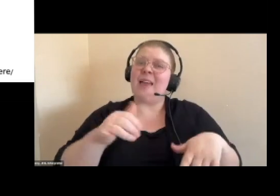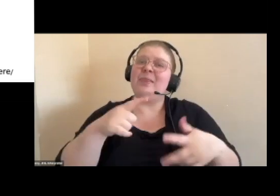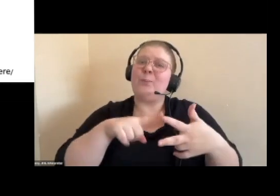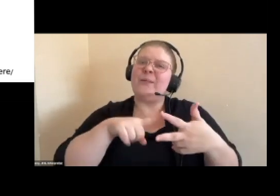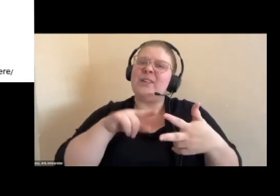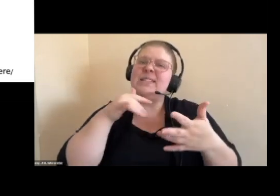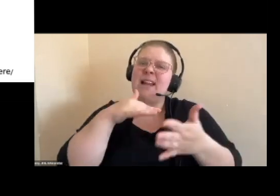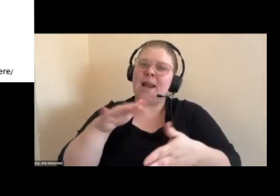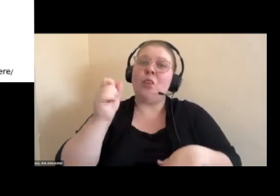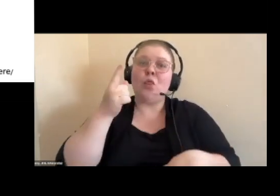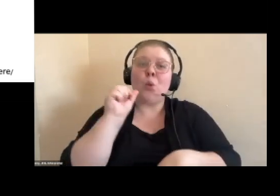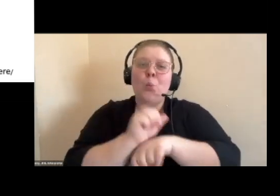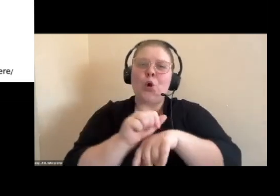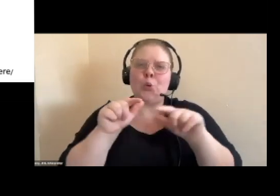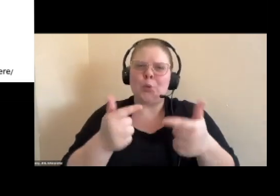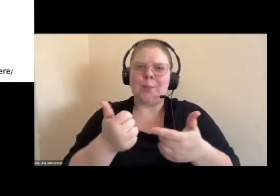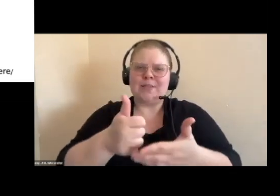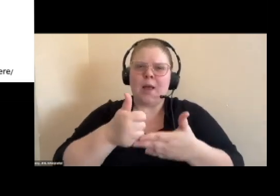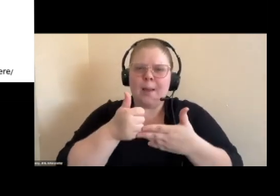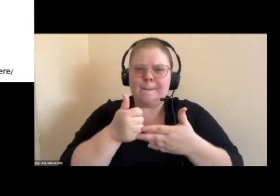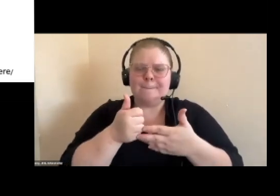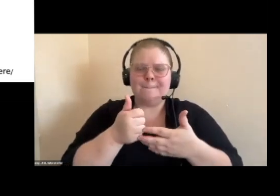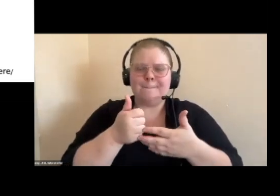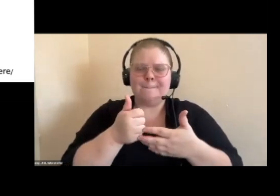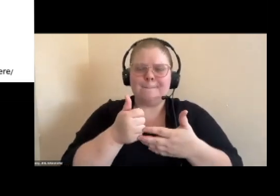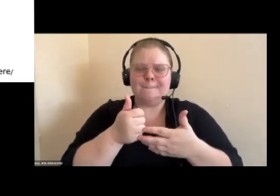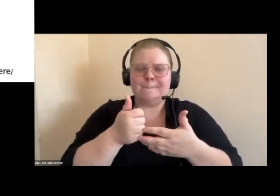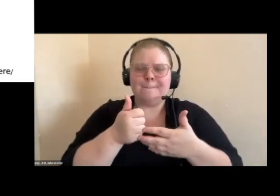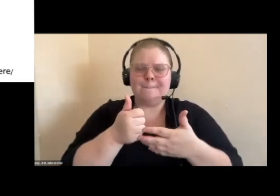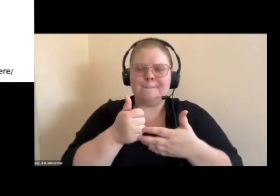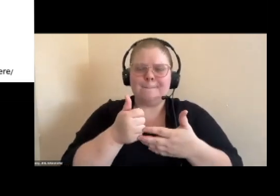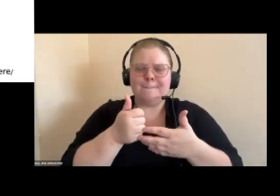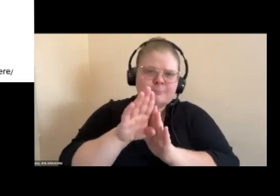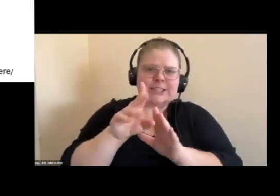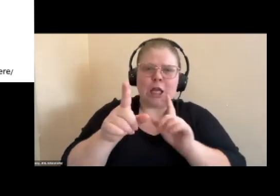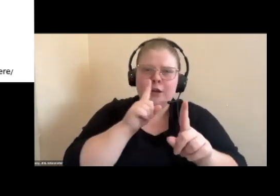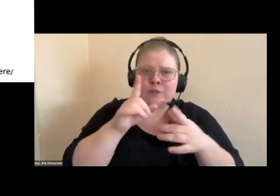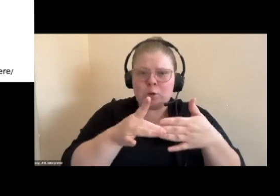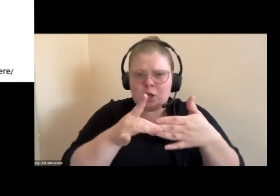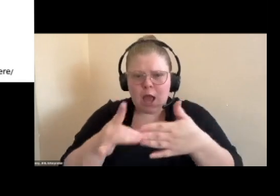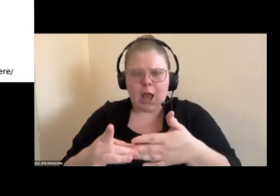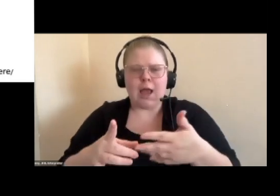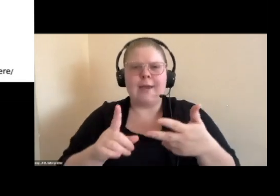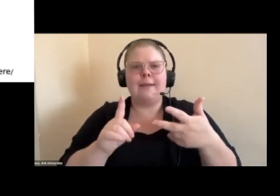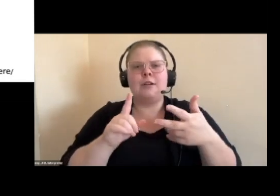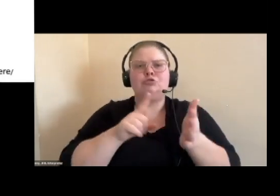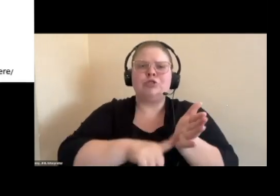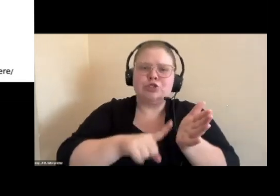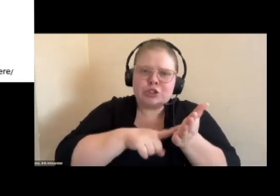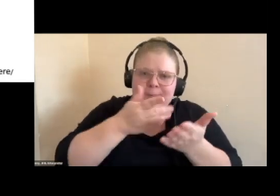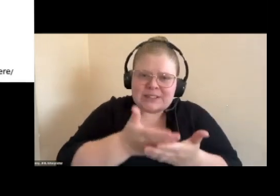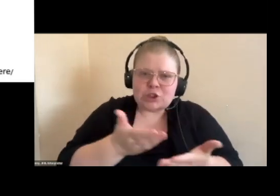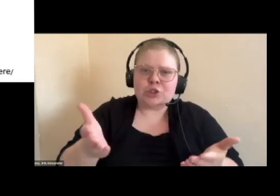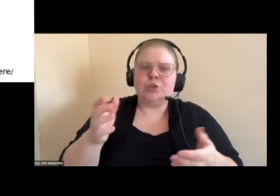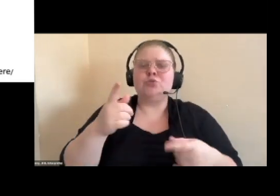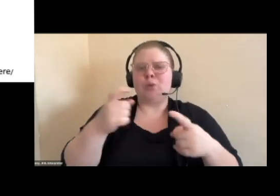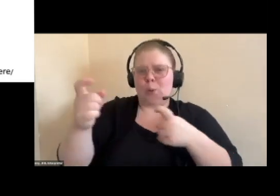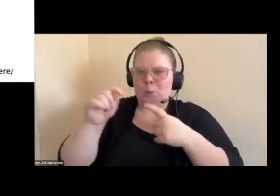our creation of the interview guide, the research materials, and recruitment tools to really ensure that